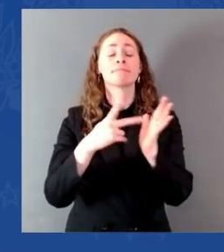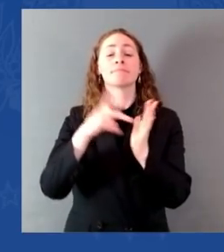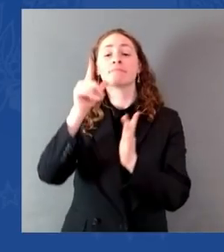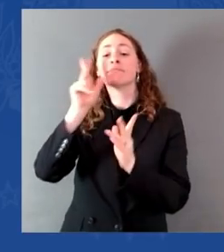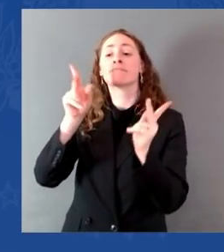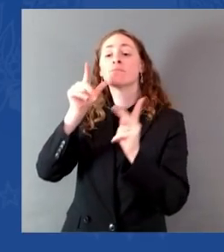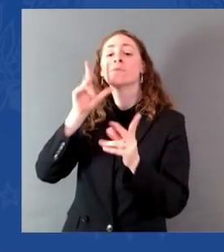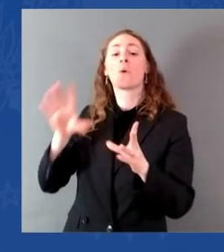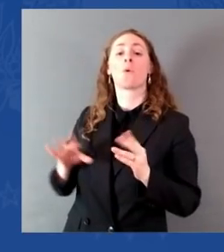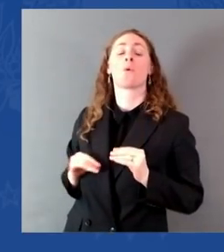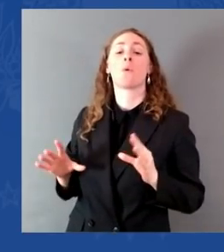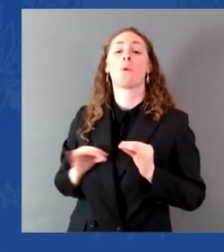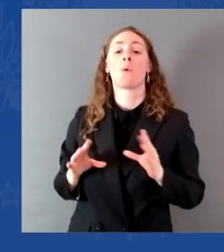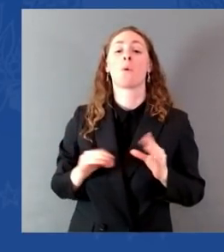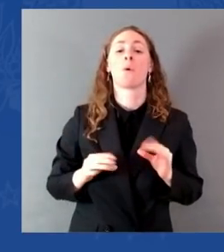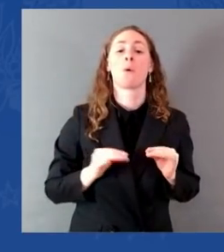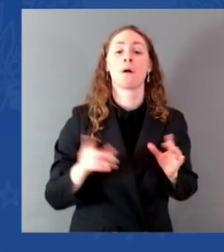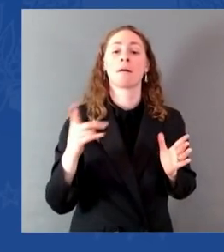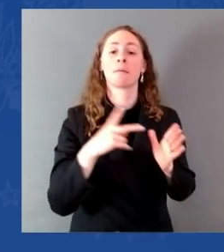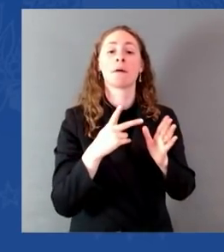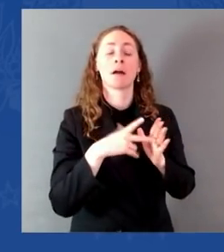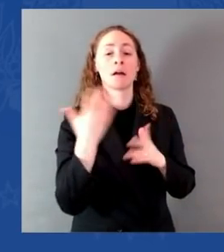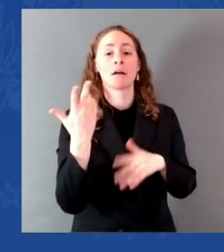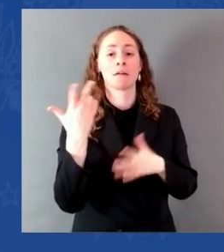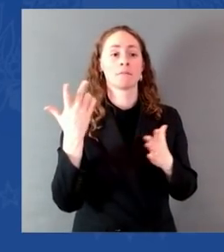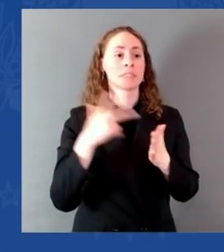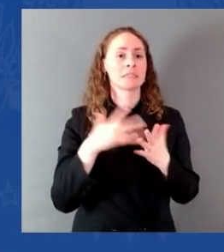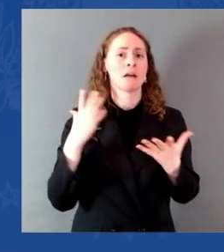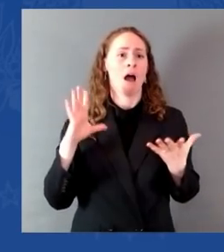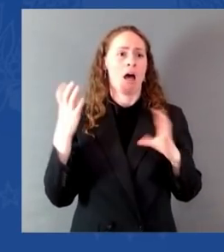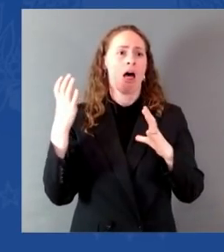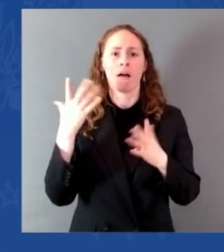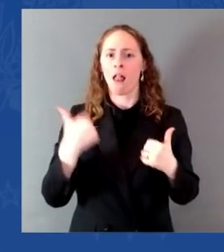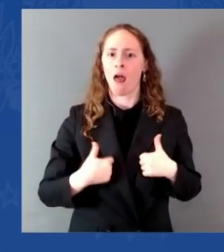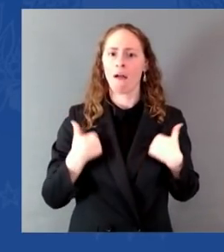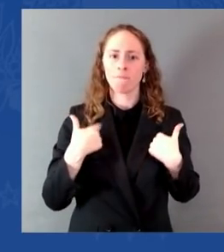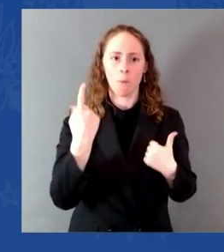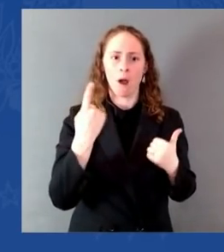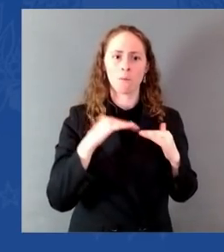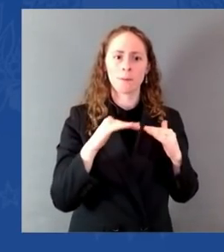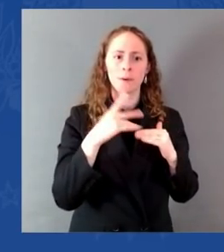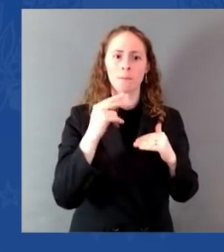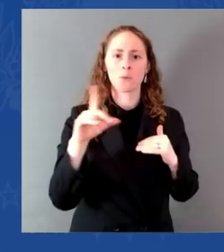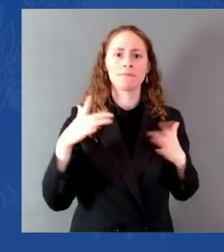down from 36 back up to 37.5, it pays for every bit of preschool